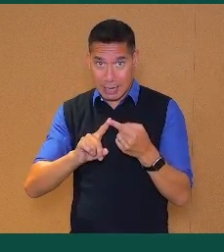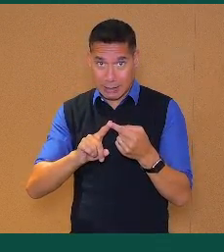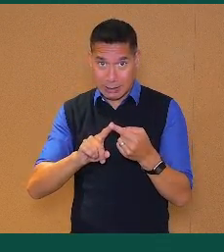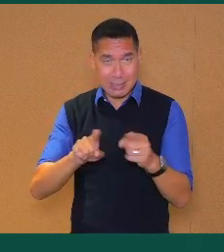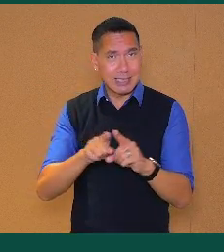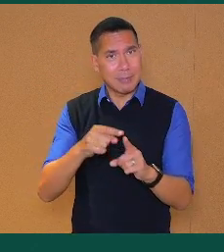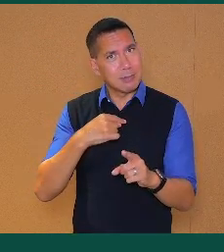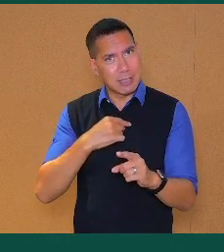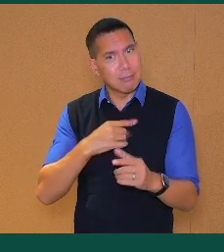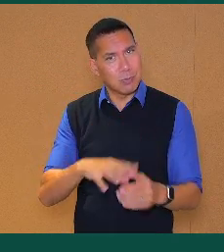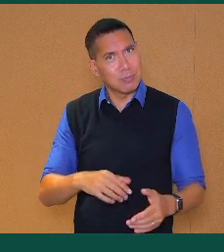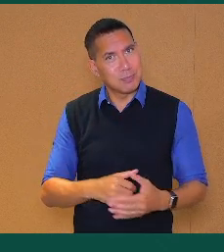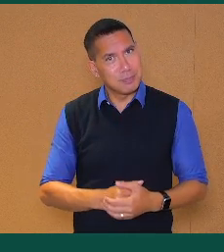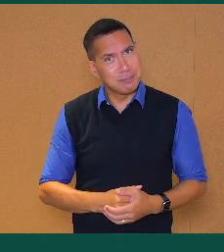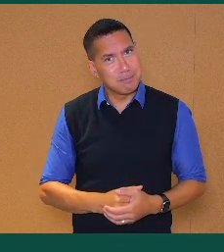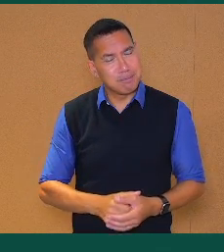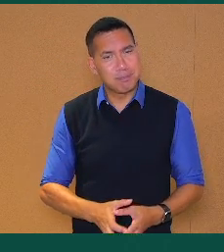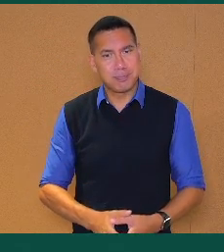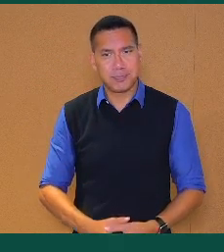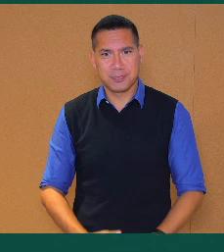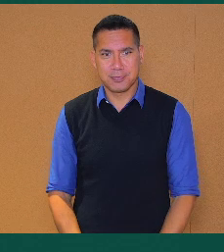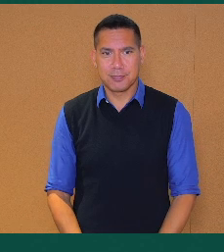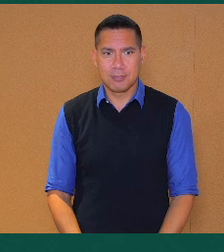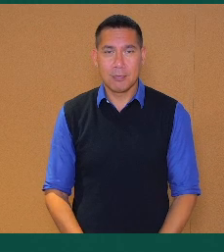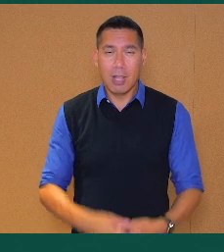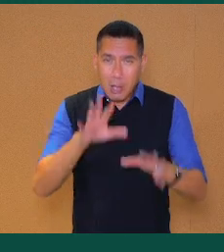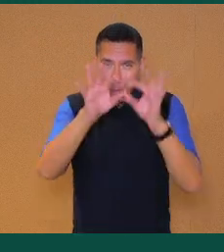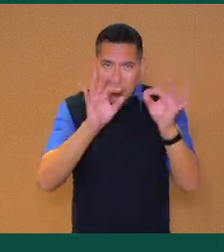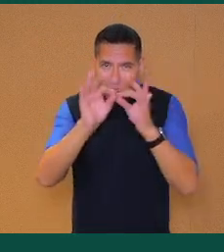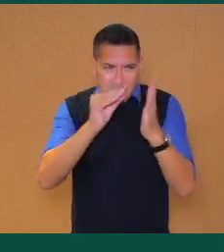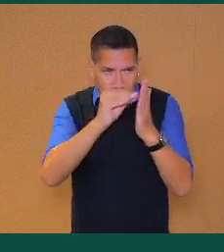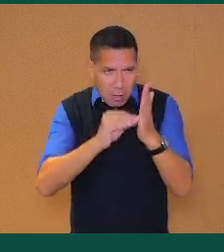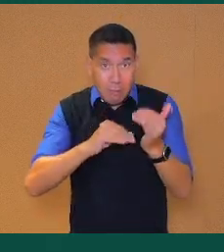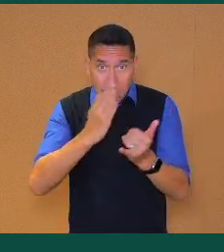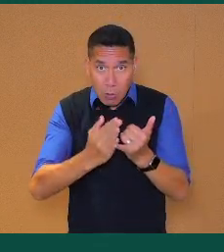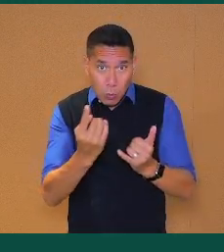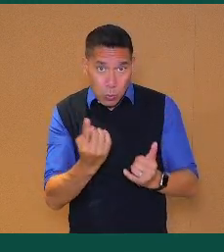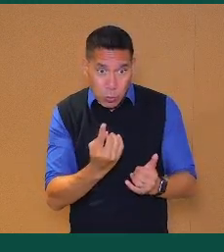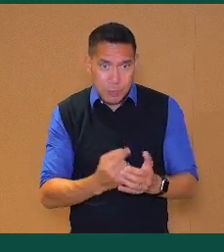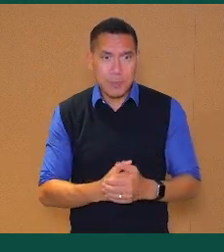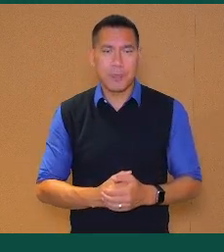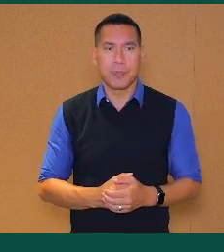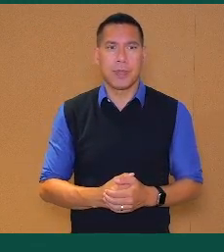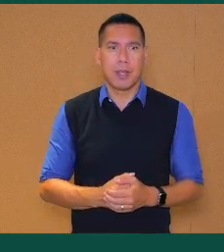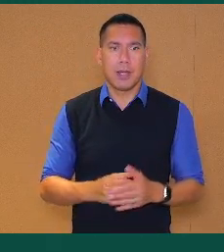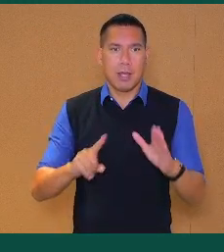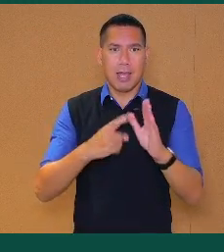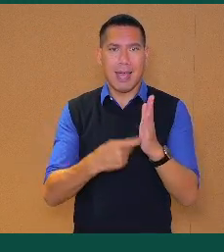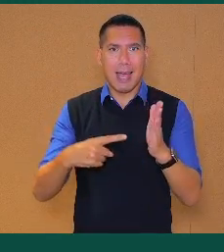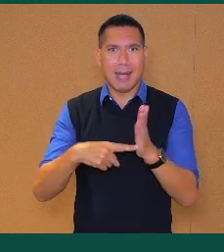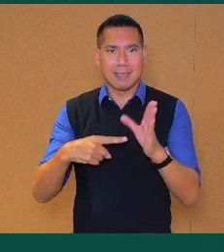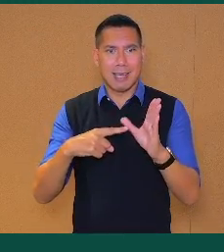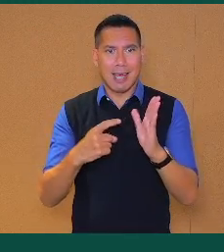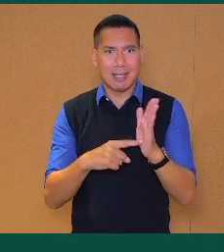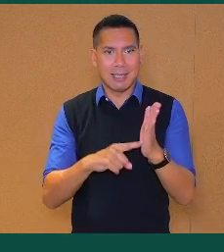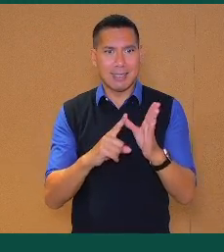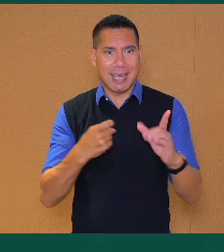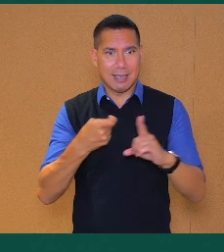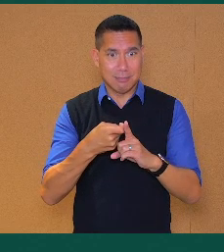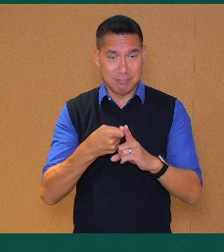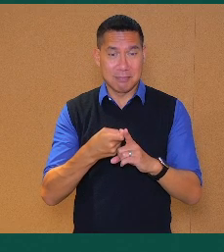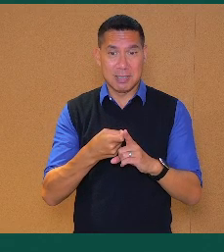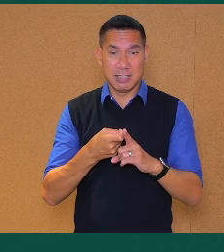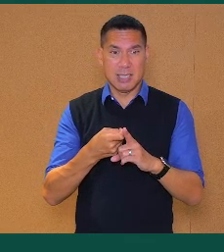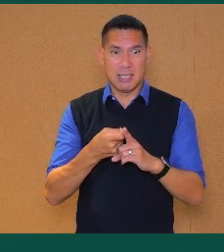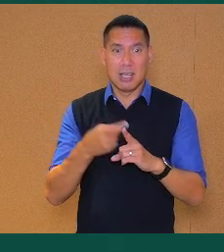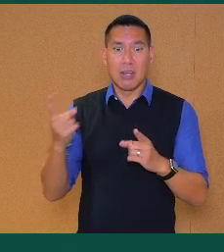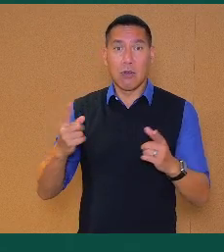much as I want to. The finalists for this award